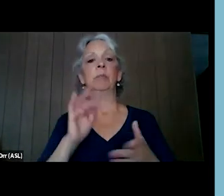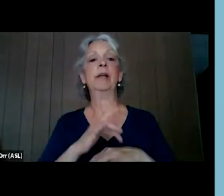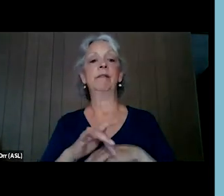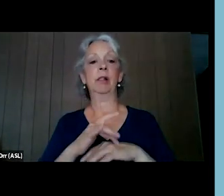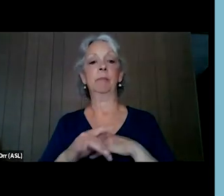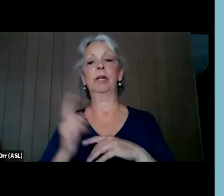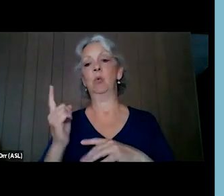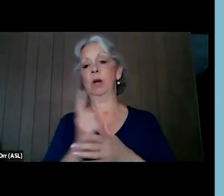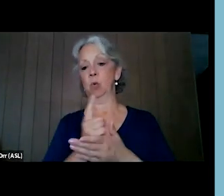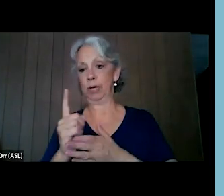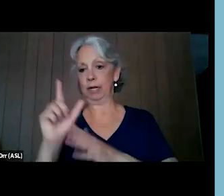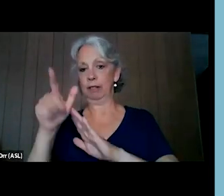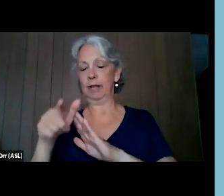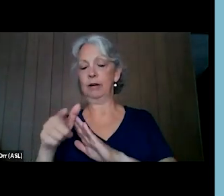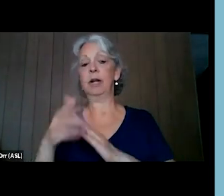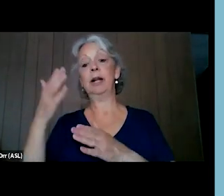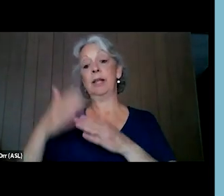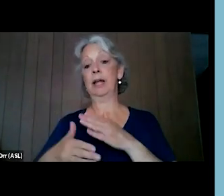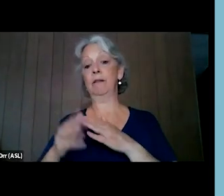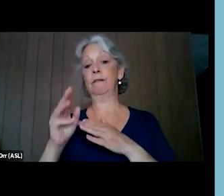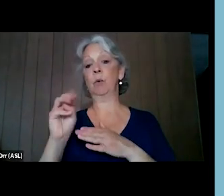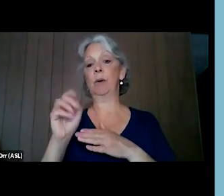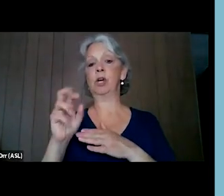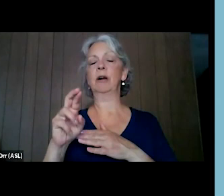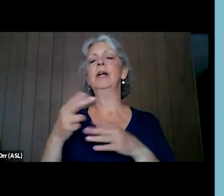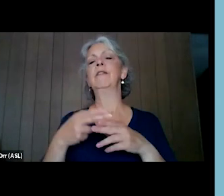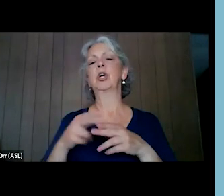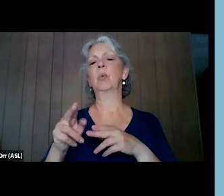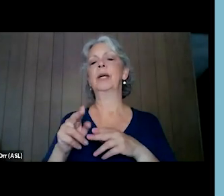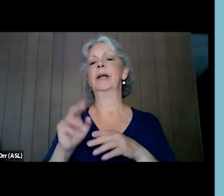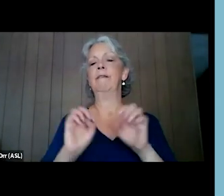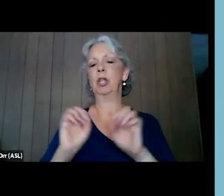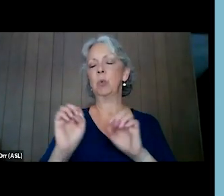and at the end of the webinar there'll be a very quick evaluation. We'll put that information into the chat.